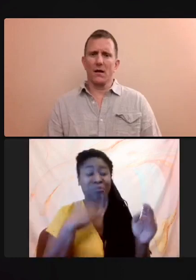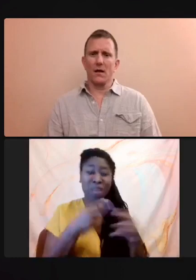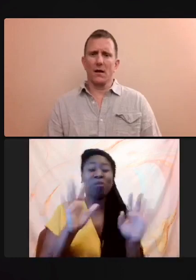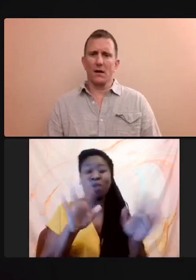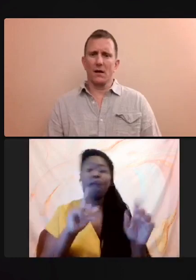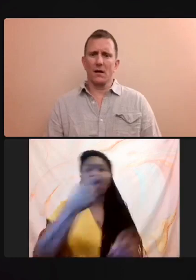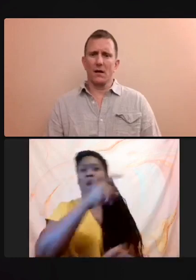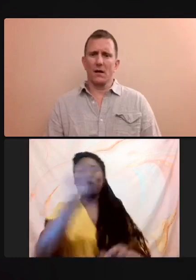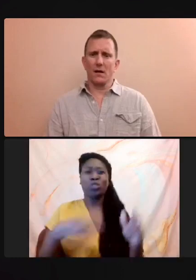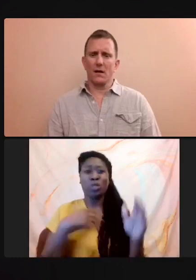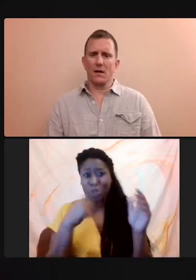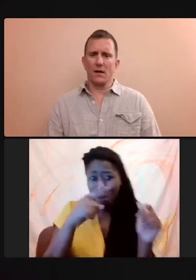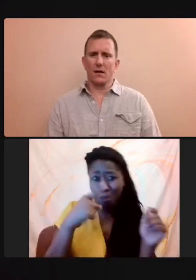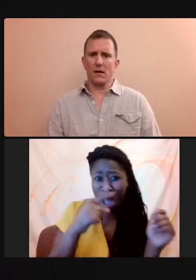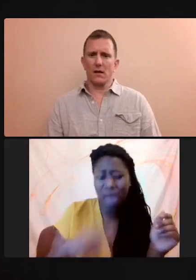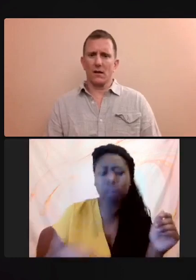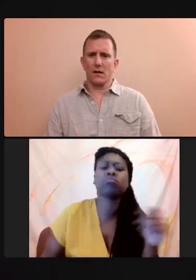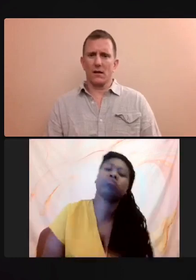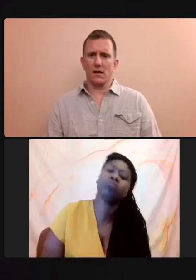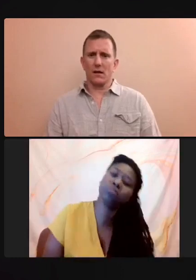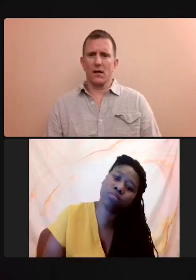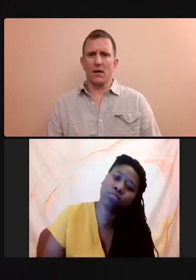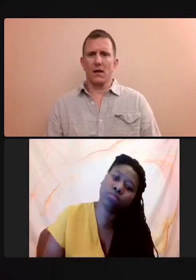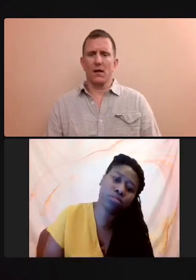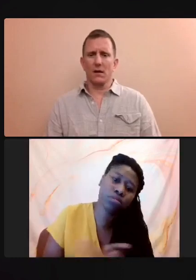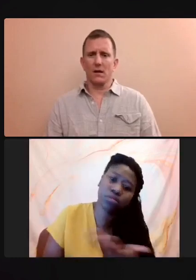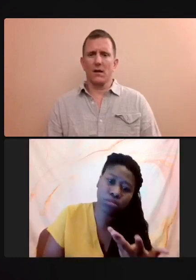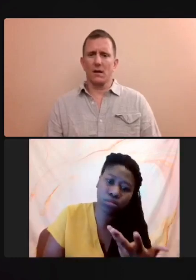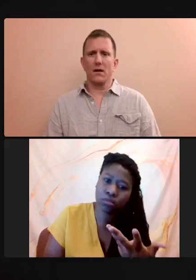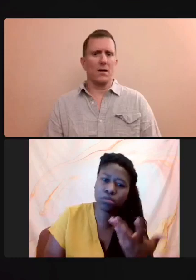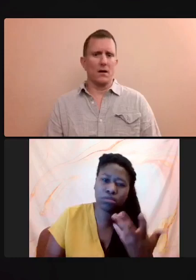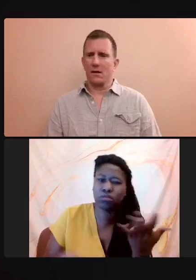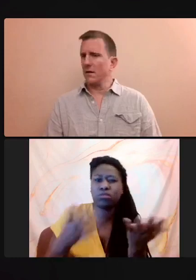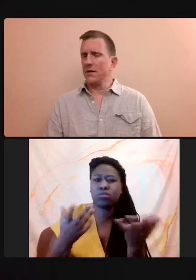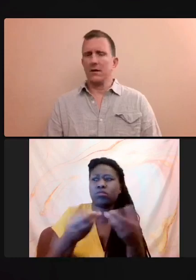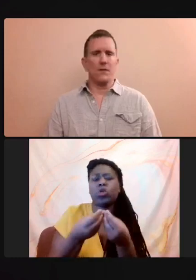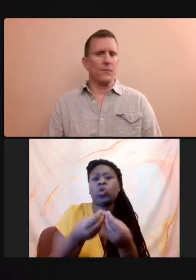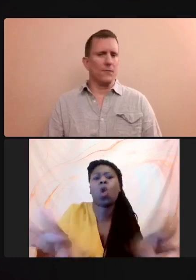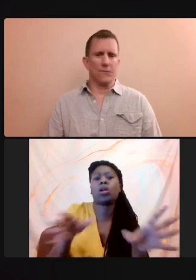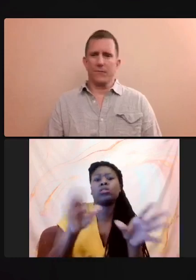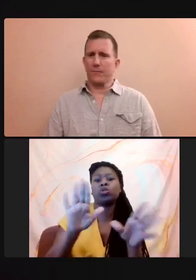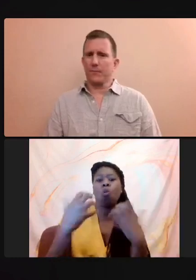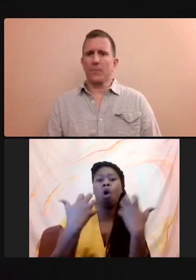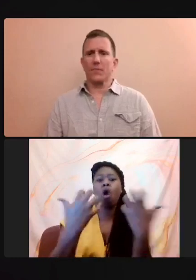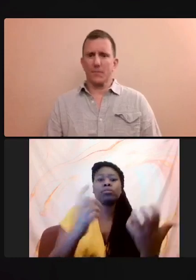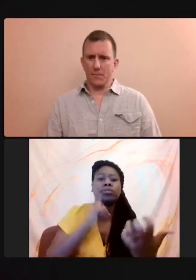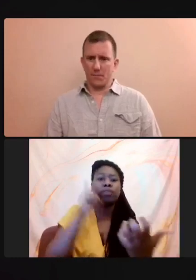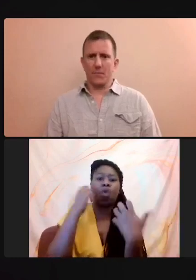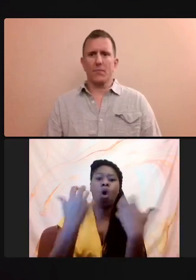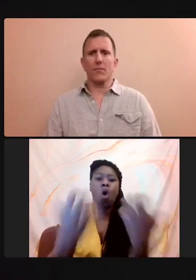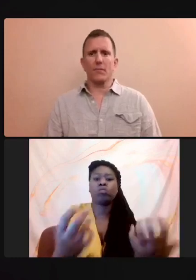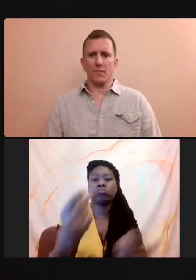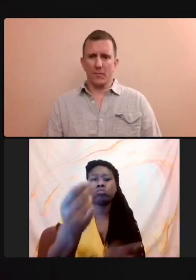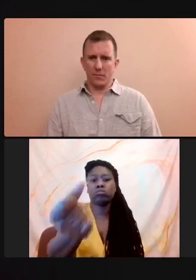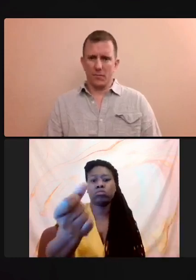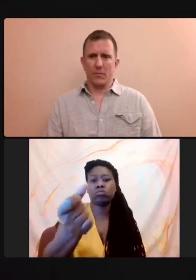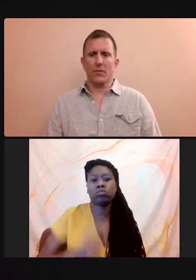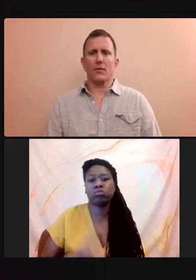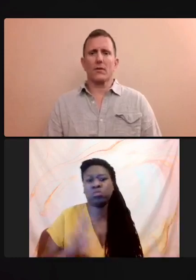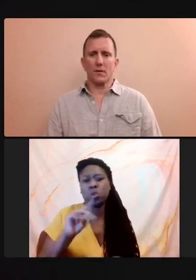No, rather. Well, who are you? Hey, you know, tell me about who you are, where you from, you know, what's your background? And listen, right?